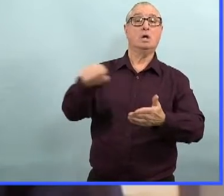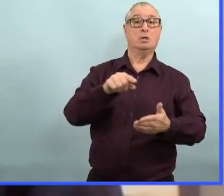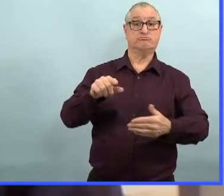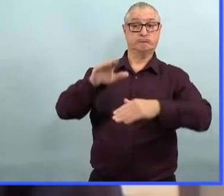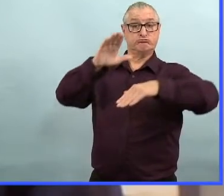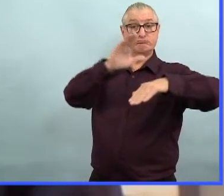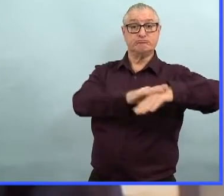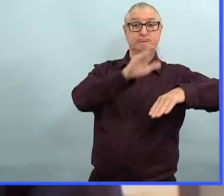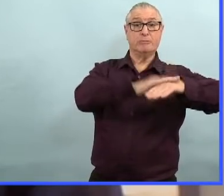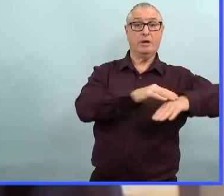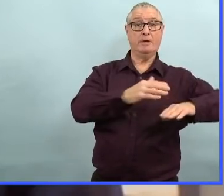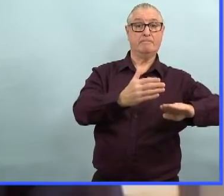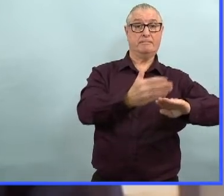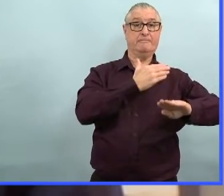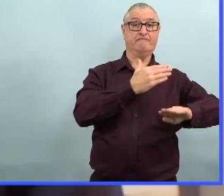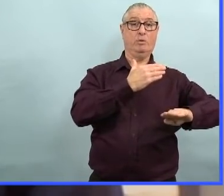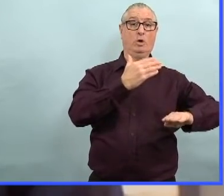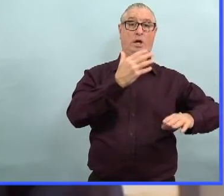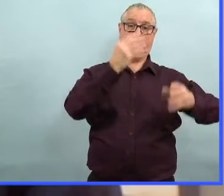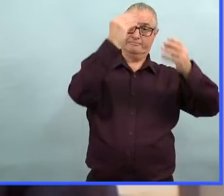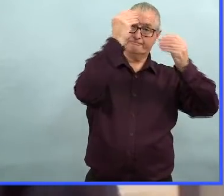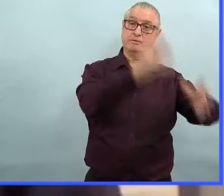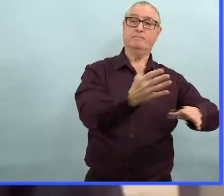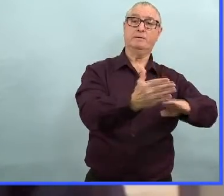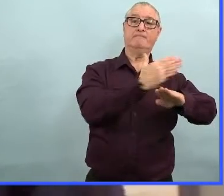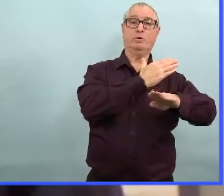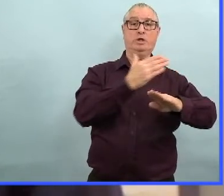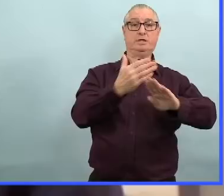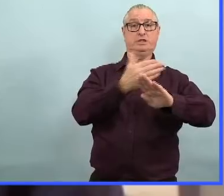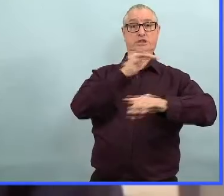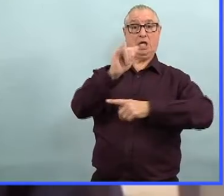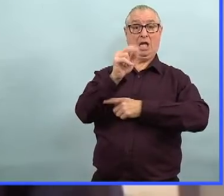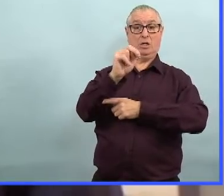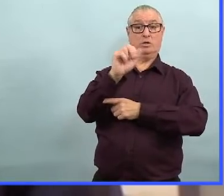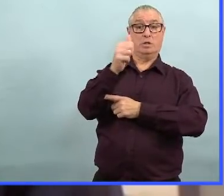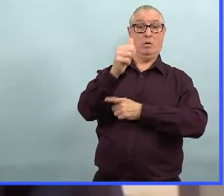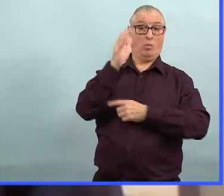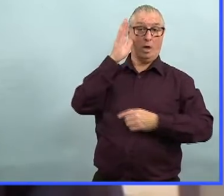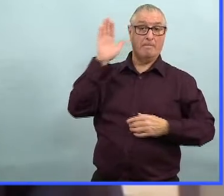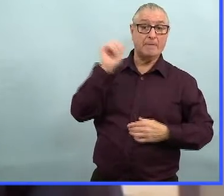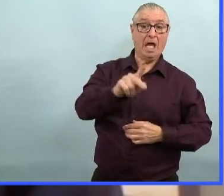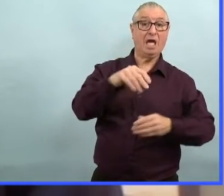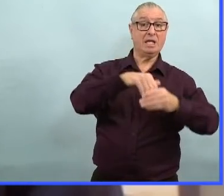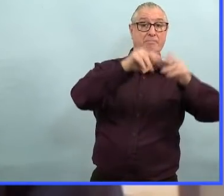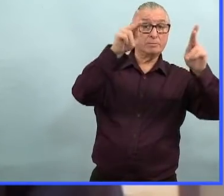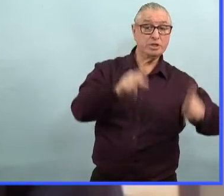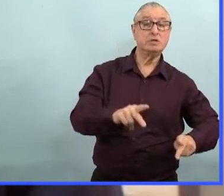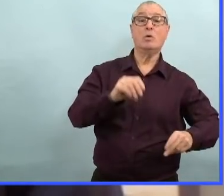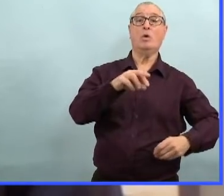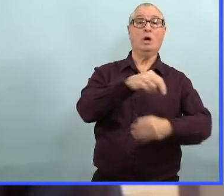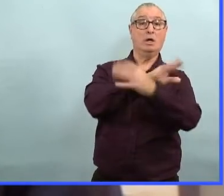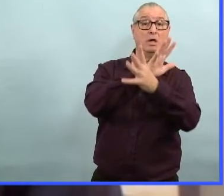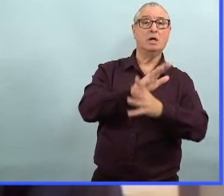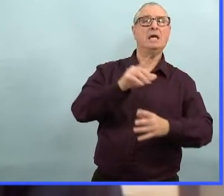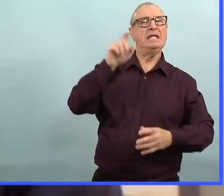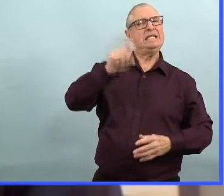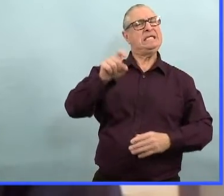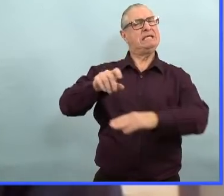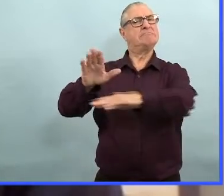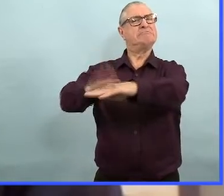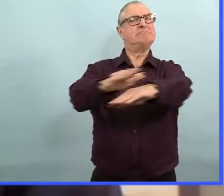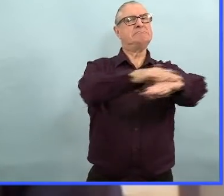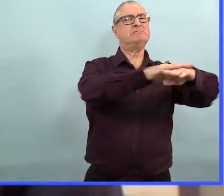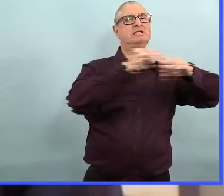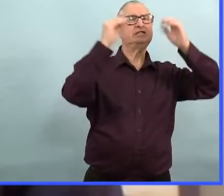get more heads up well you know we're committed to uh to um you know doing what we can to keep